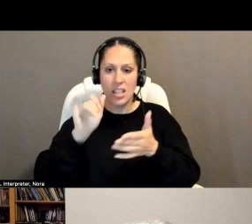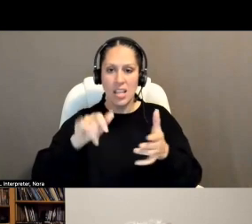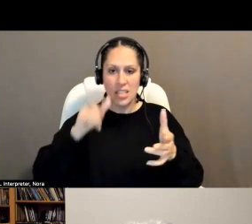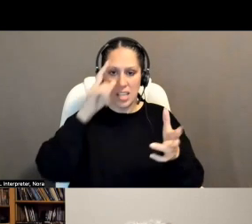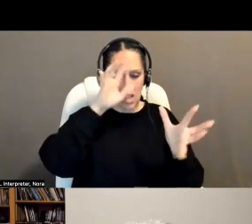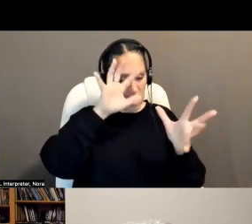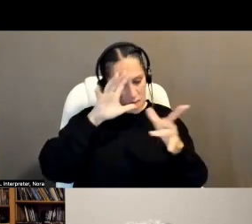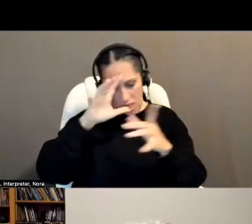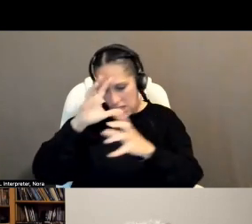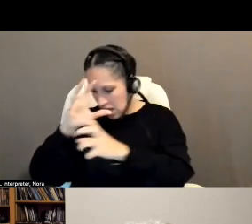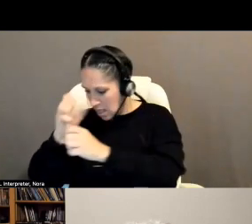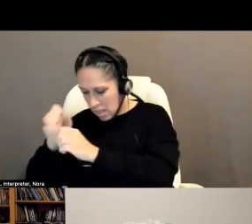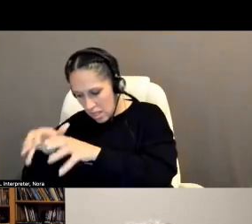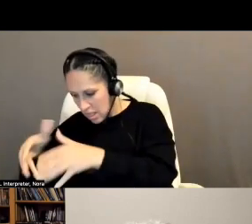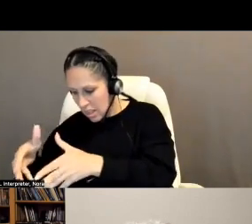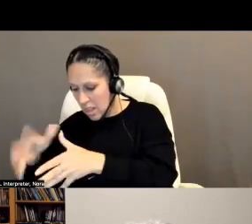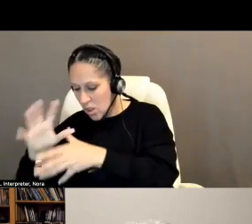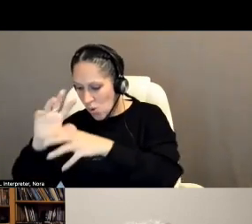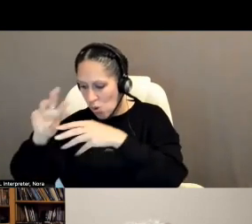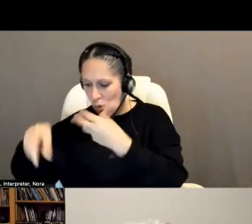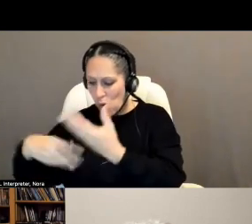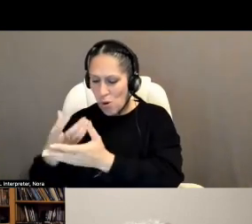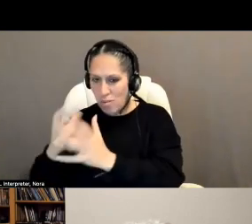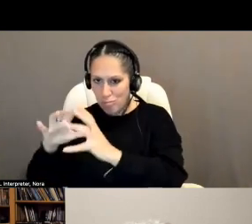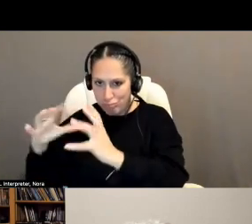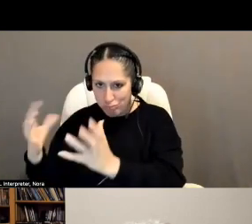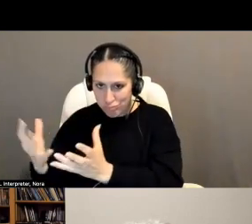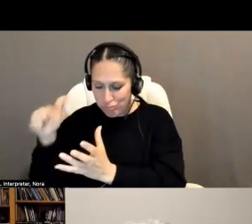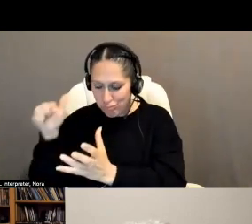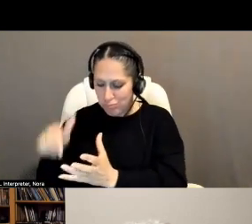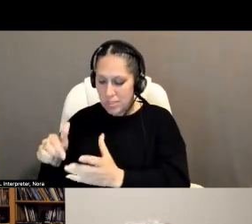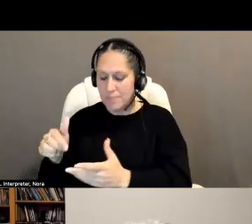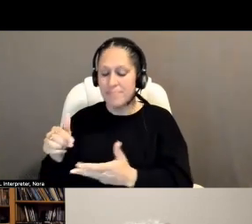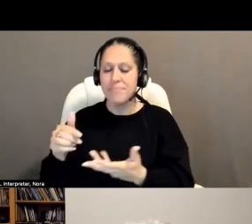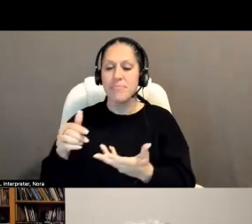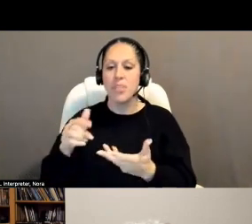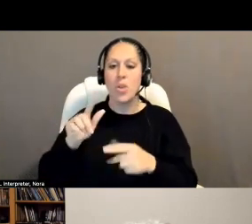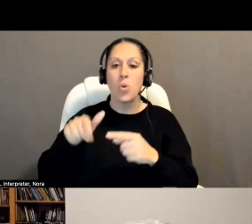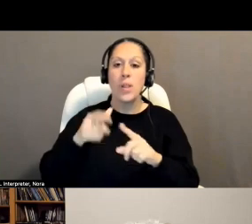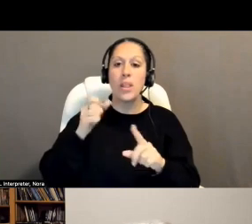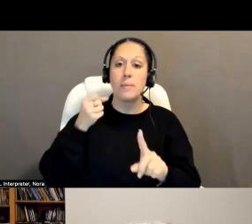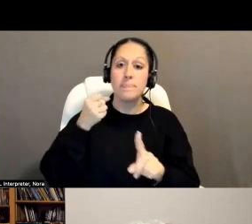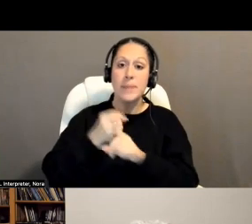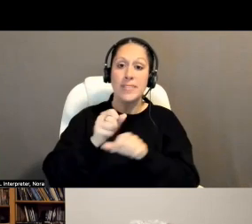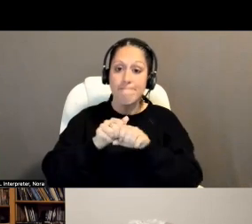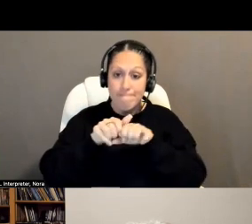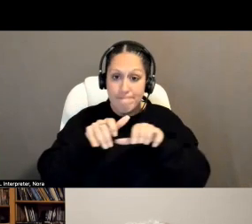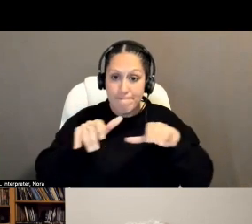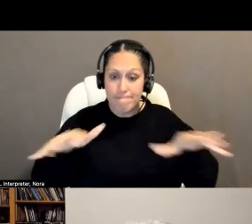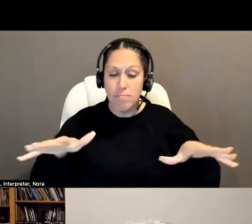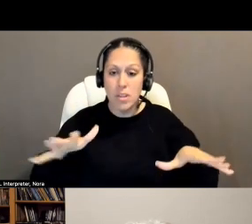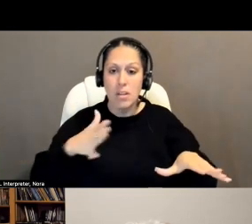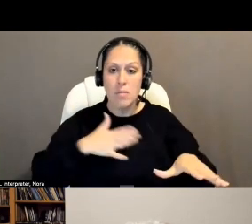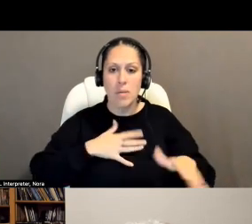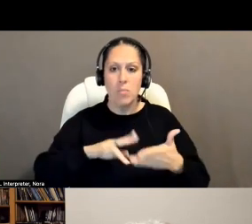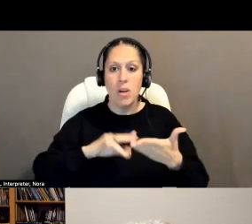category of World. Um, when the pandemic first hit, my sort of project to keep from